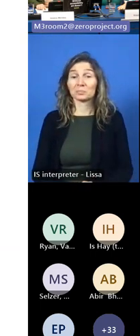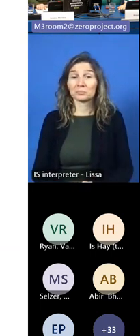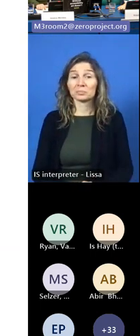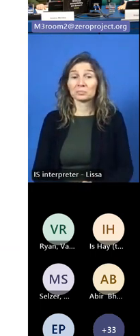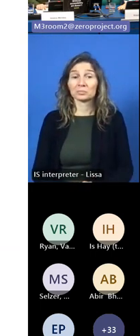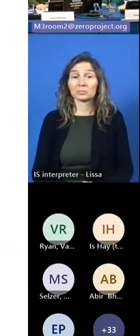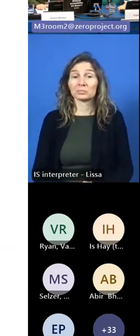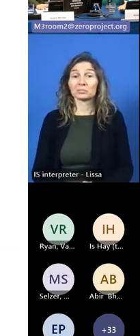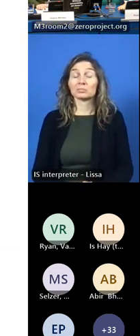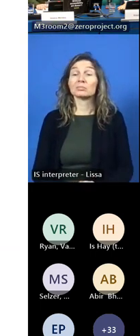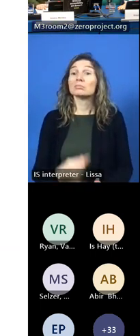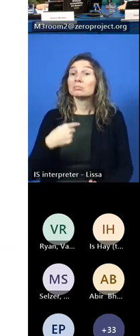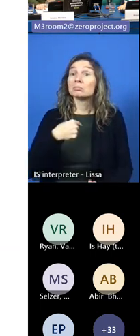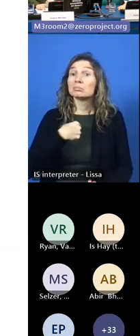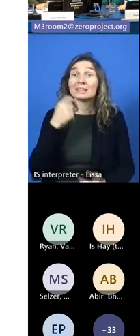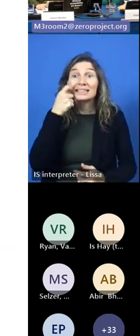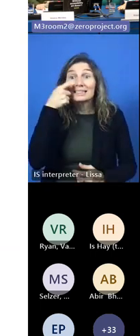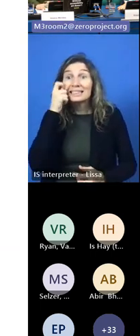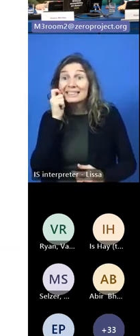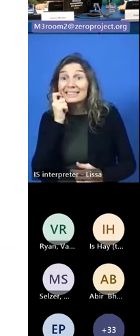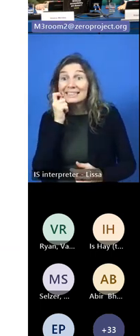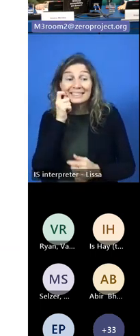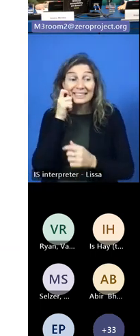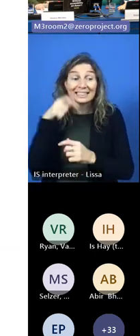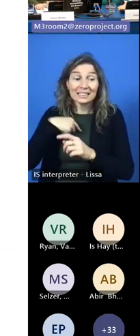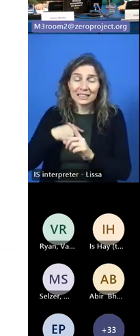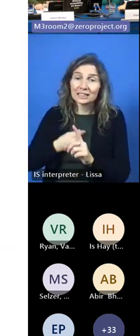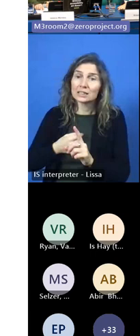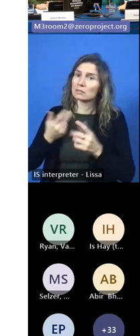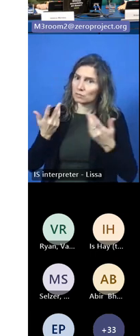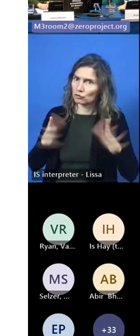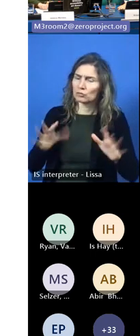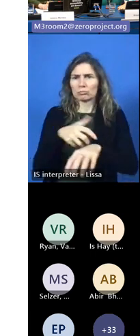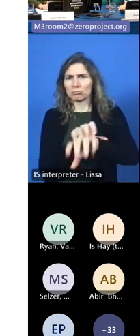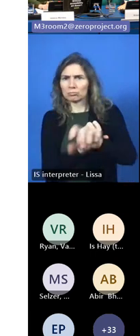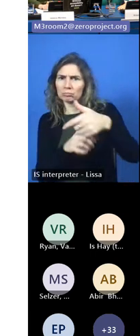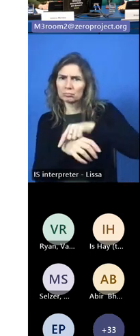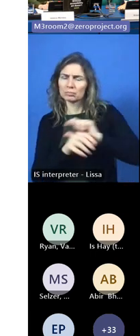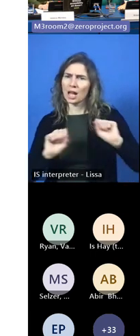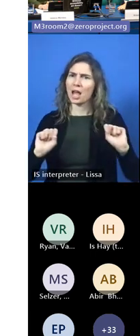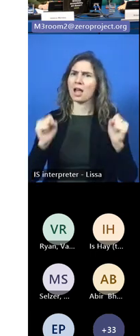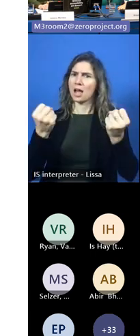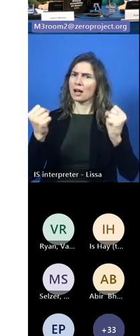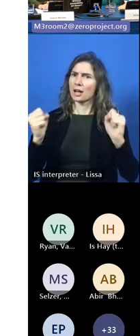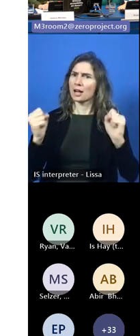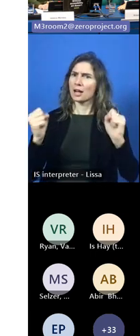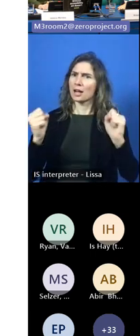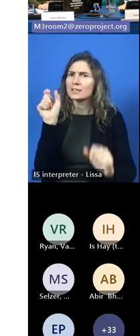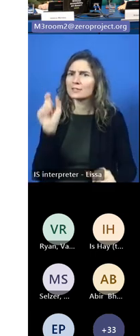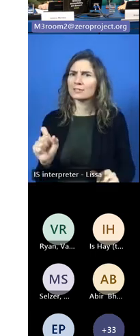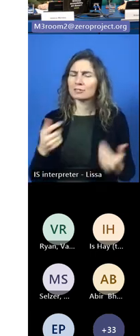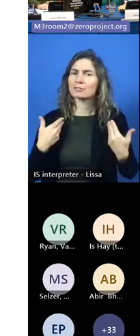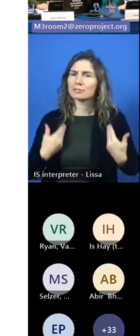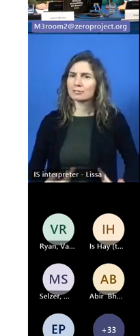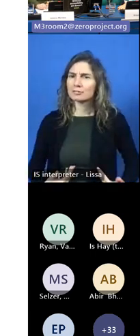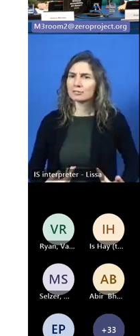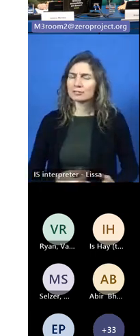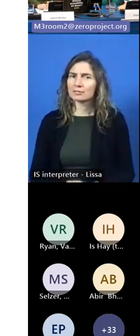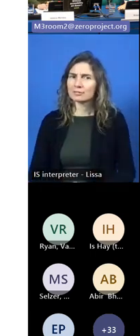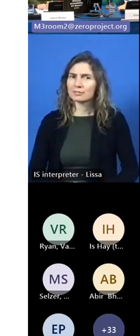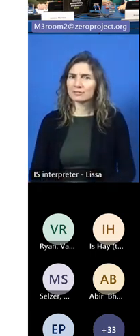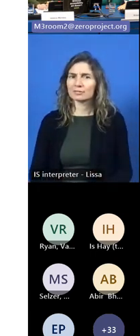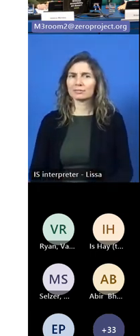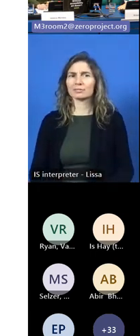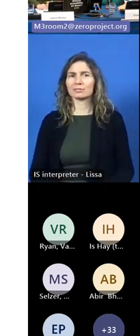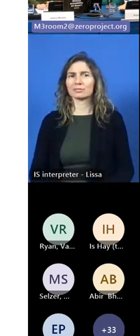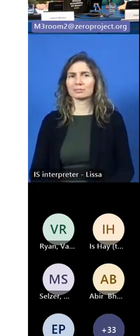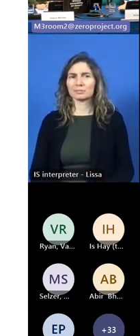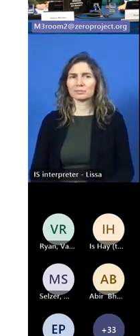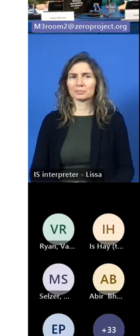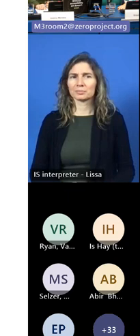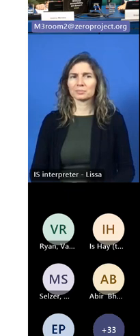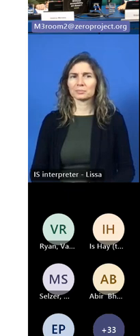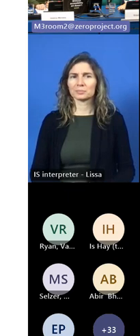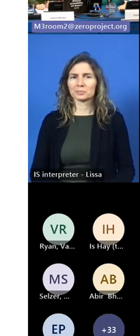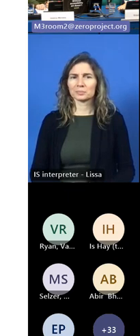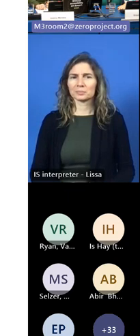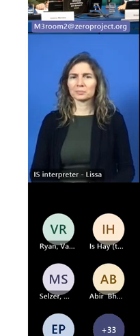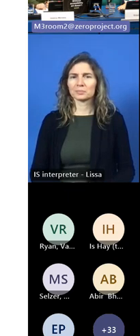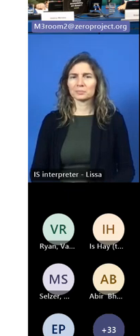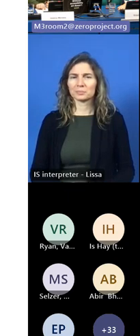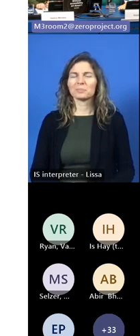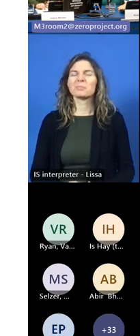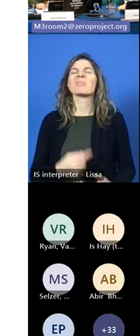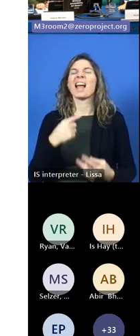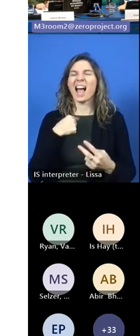a teenager. I realise from very young that I really need to fight